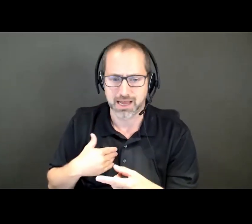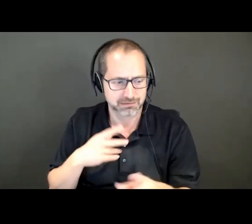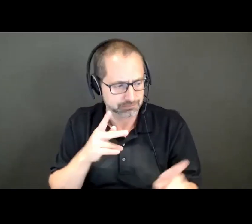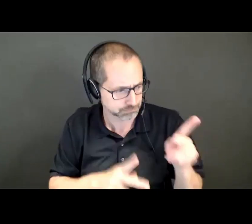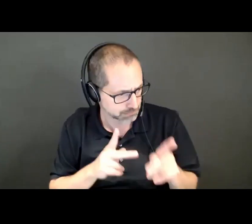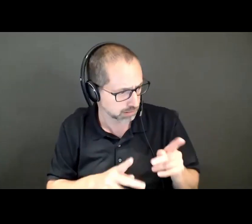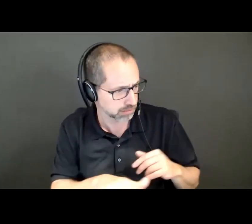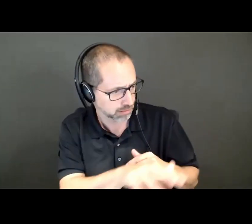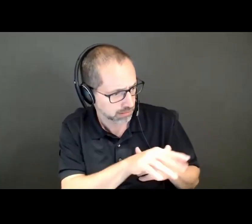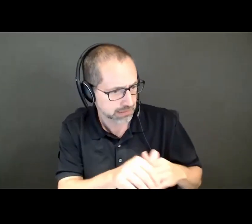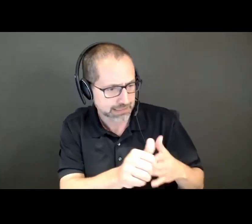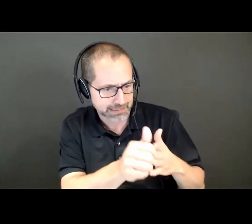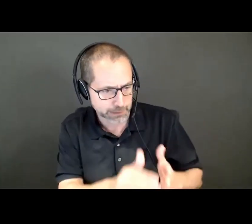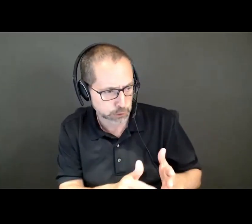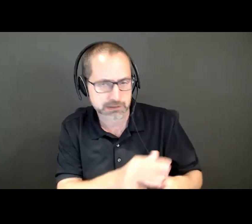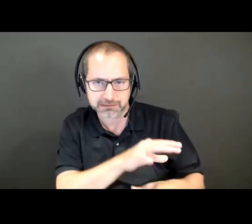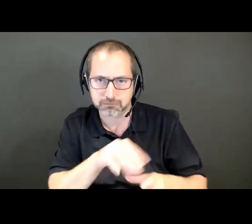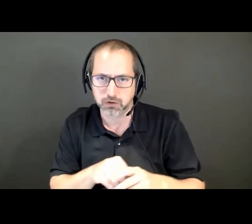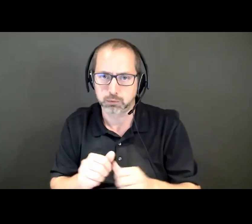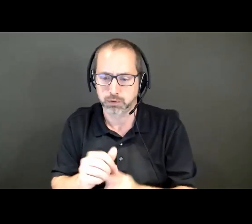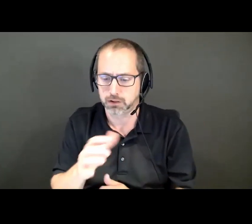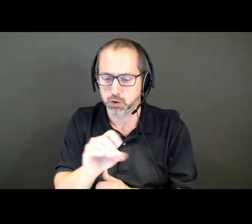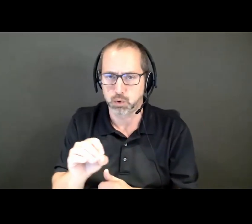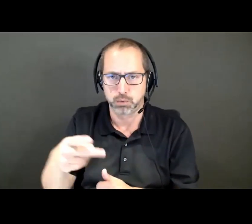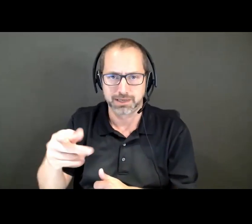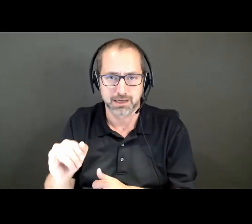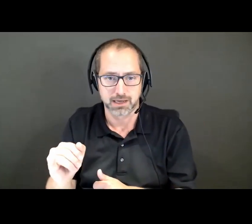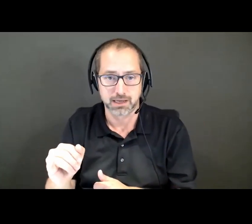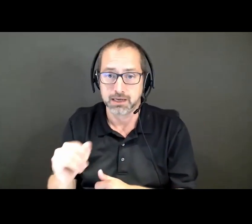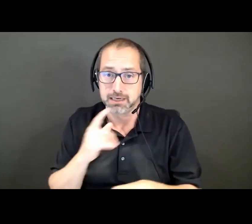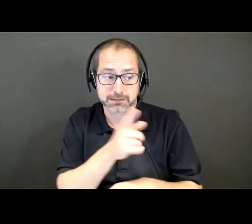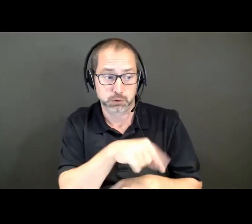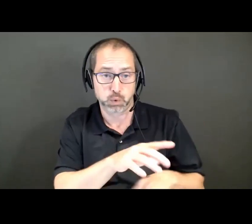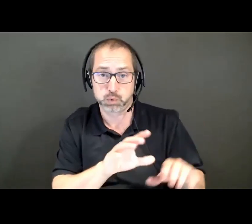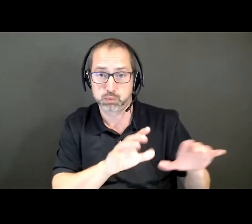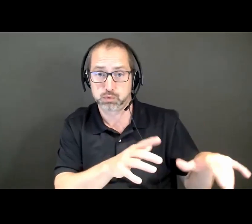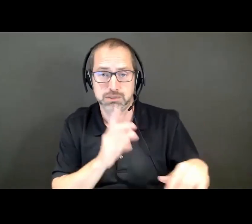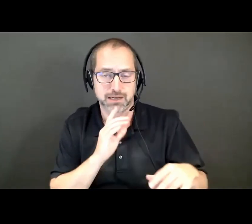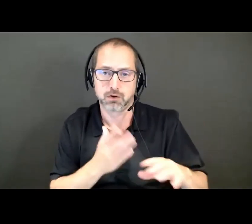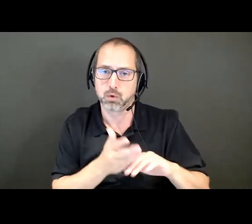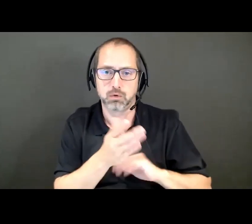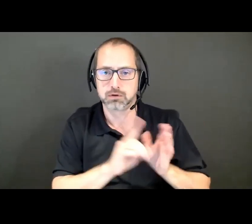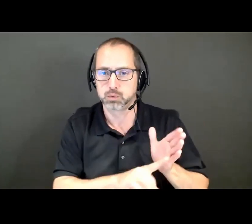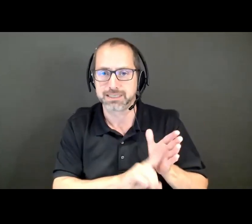community leaders as co-PI’s because marginalized groups are over researched without payment—that’s